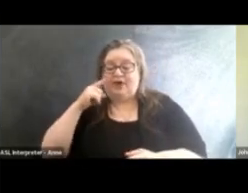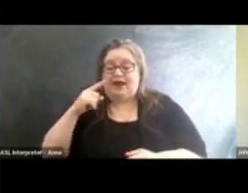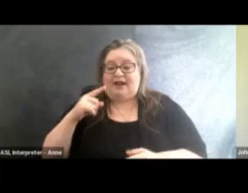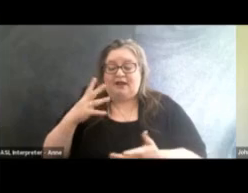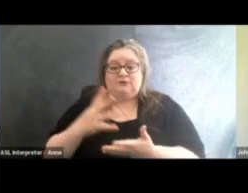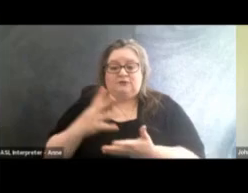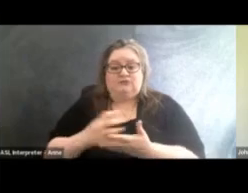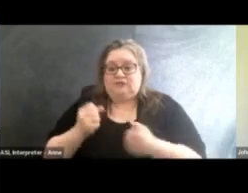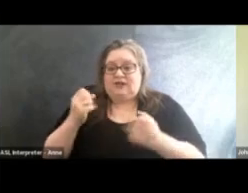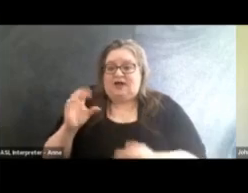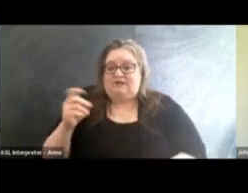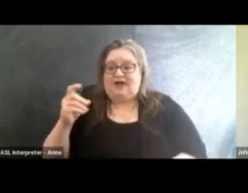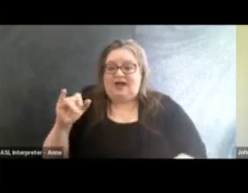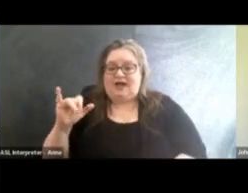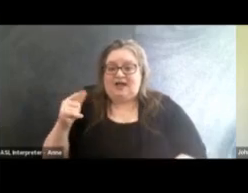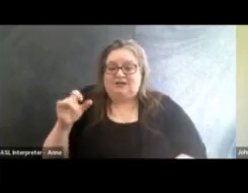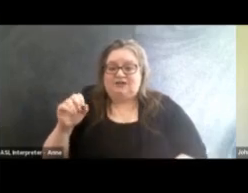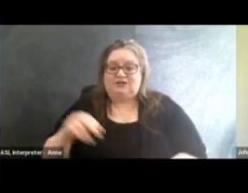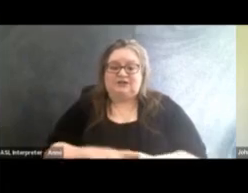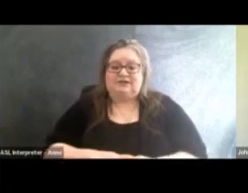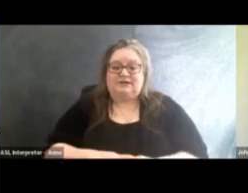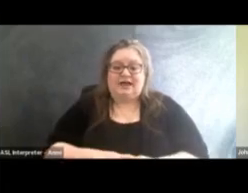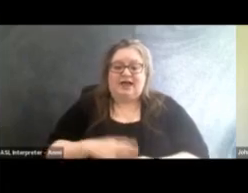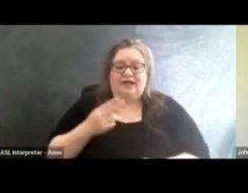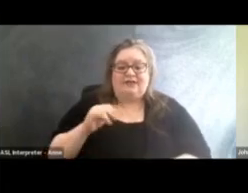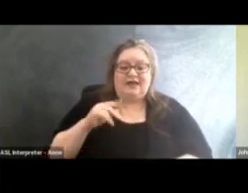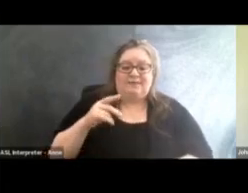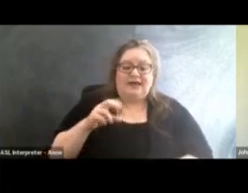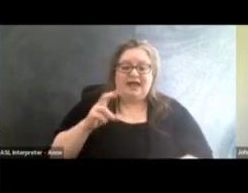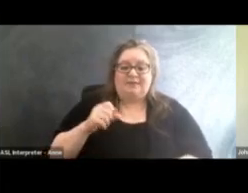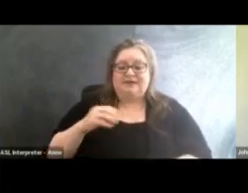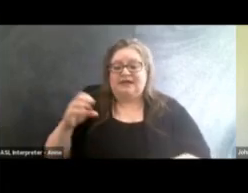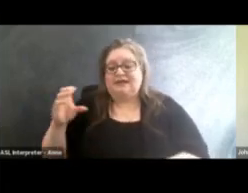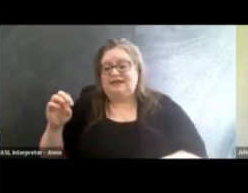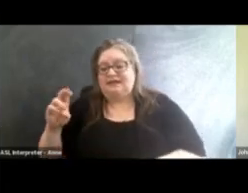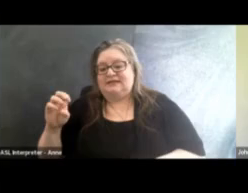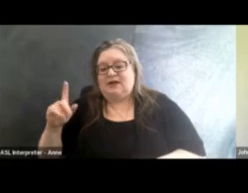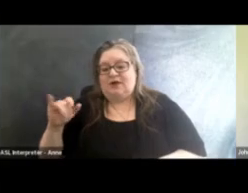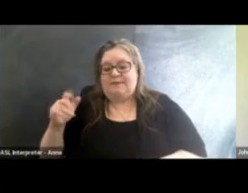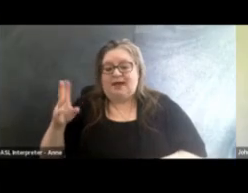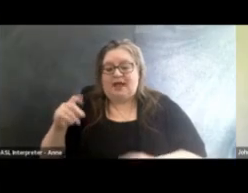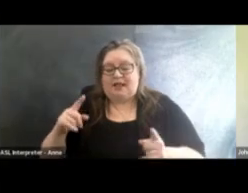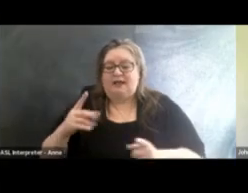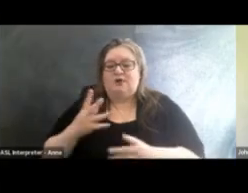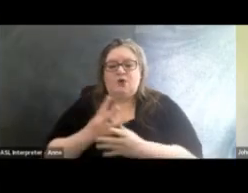the hippocampus, the cerebellum, that are themselves big users even within the brain, and